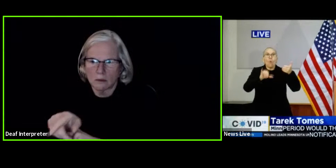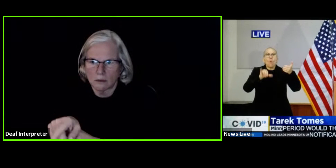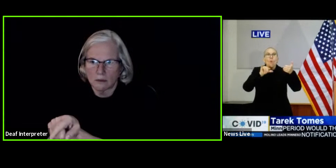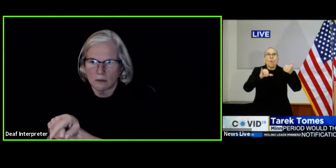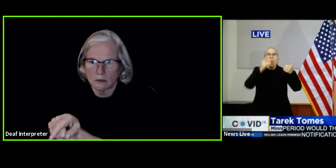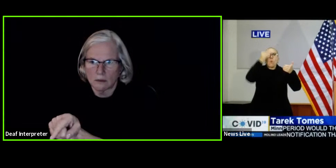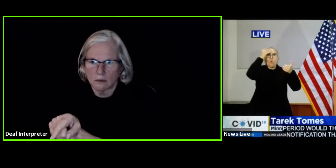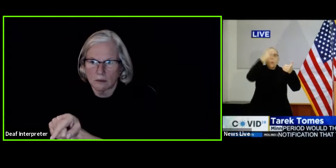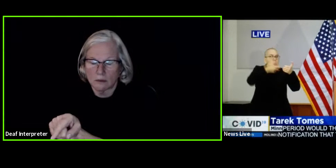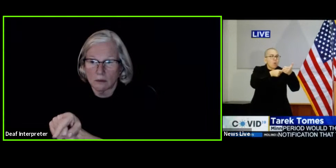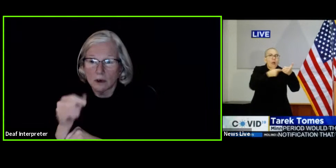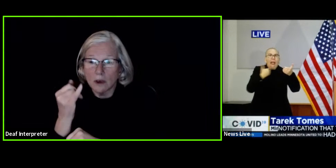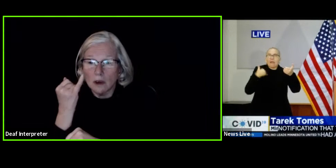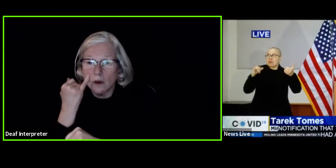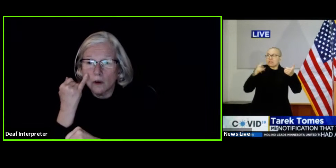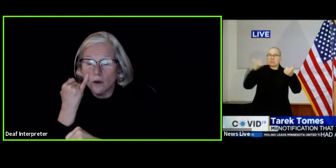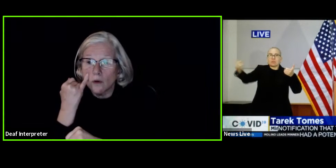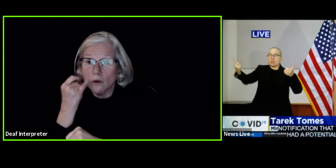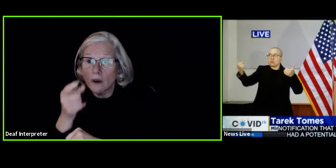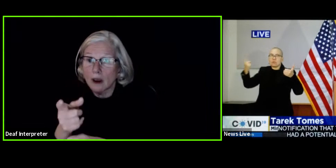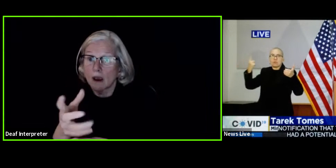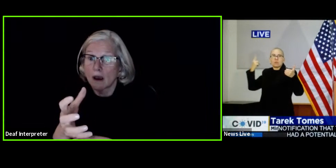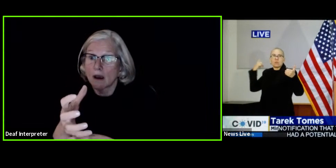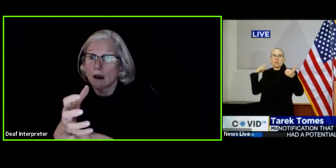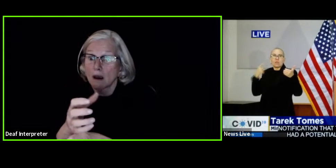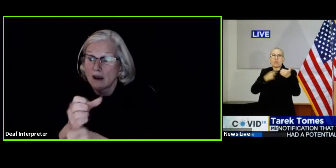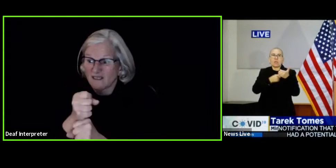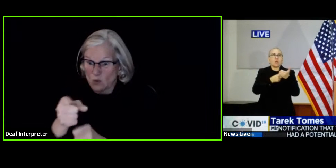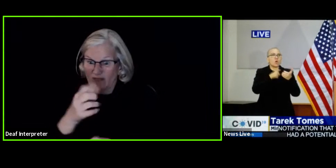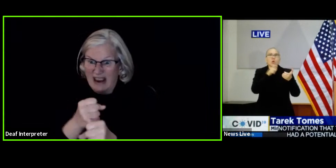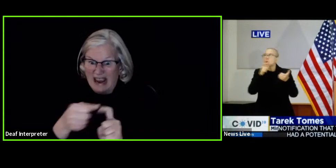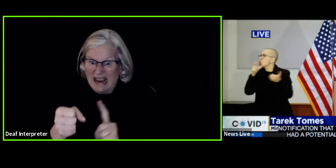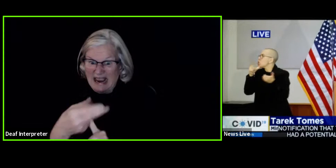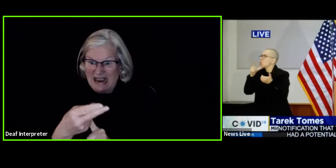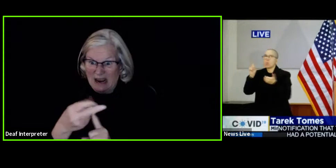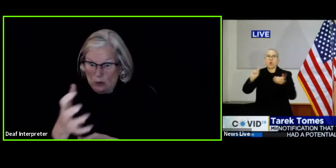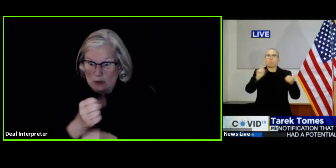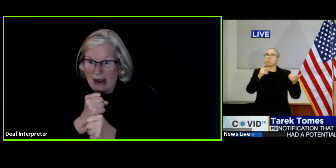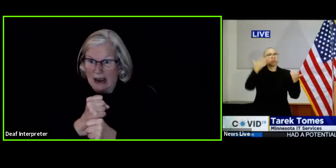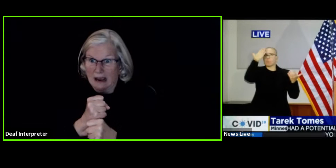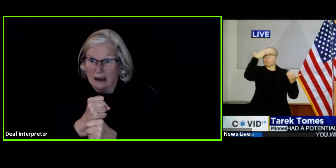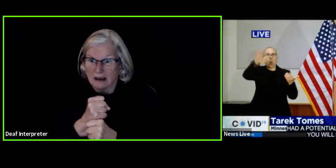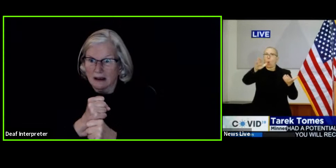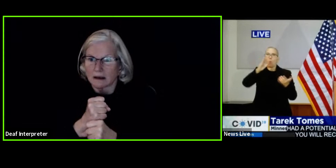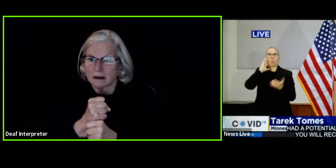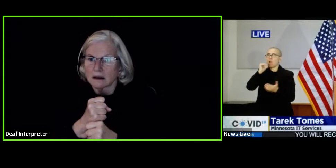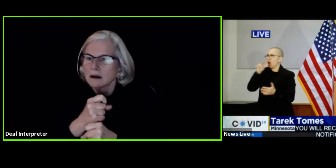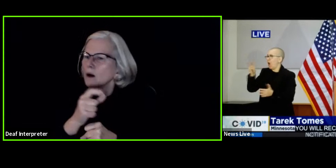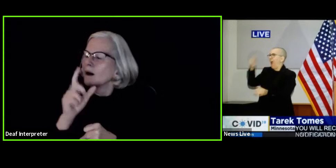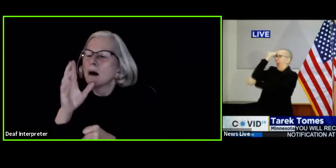TIME DOES IT TELL YOU WHO TRIGGERED THE NOTIFICATION. IT DOESN'T TELL YOU WHERE THE EXPOSURE POTENTIALLY